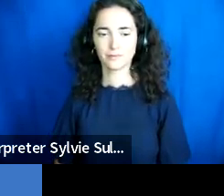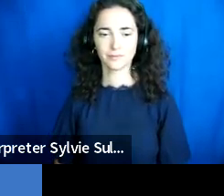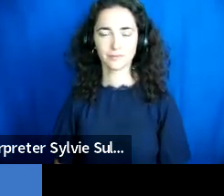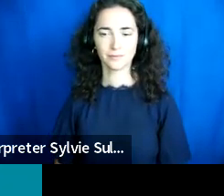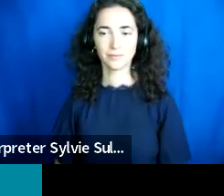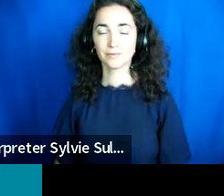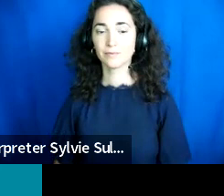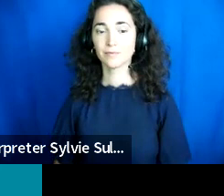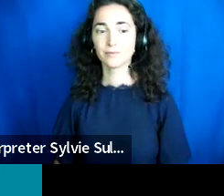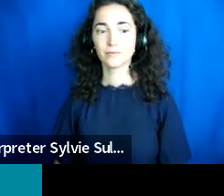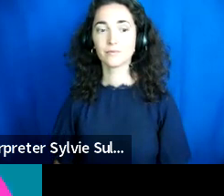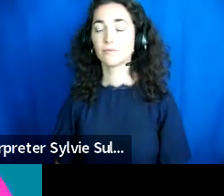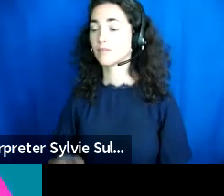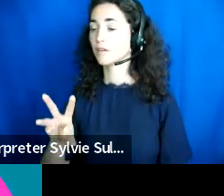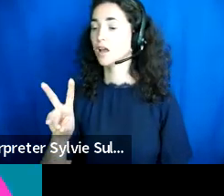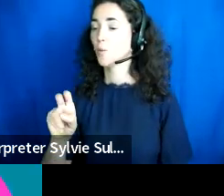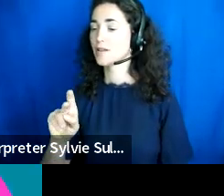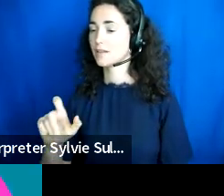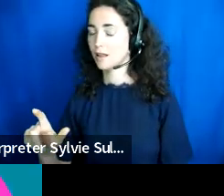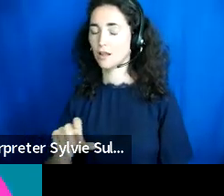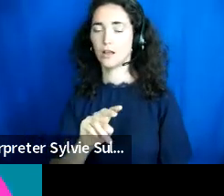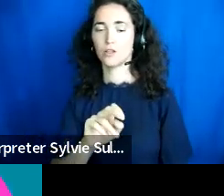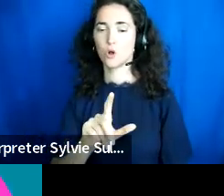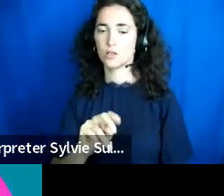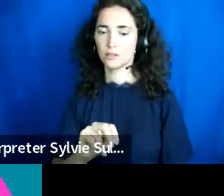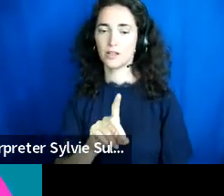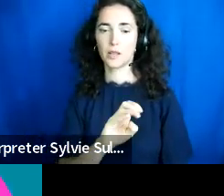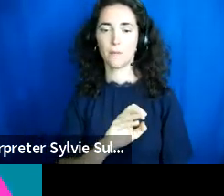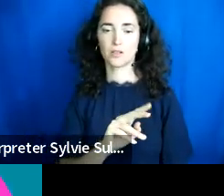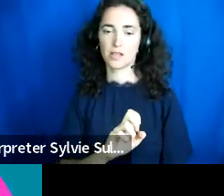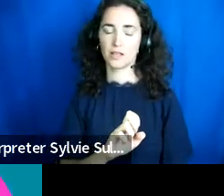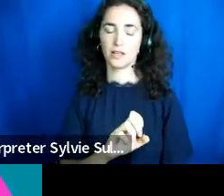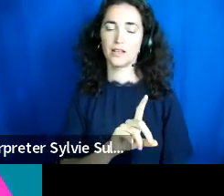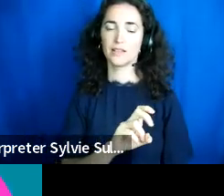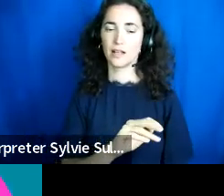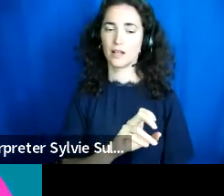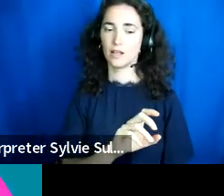Wendell, Nolan, Demante, and Dylan were on a team and had a friendly competition with the other team.